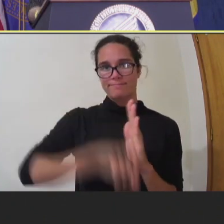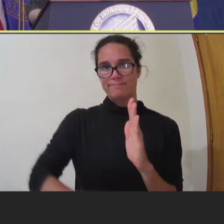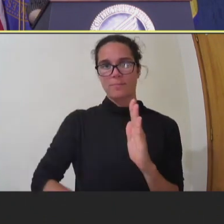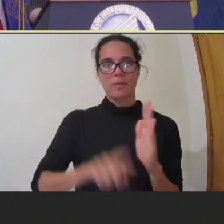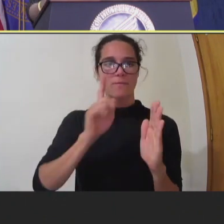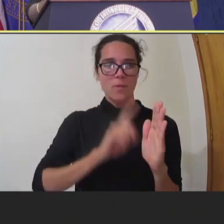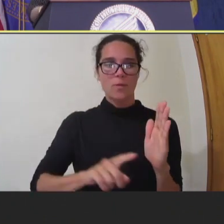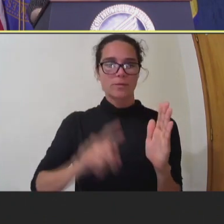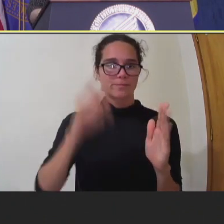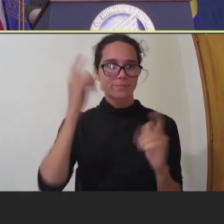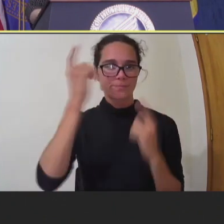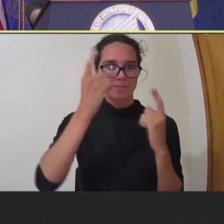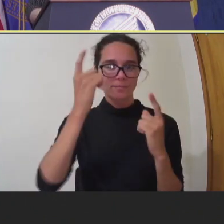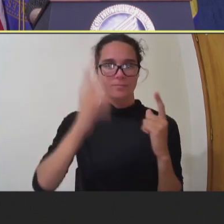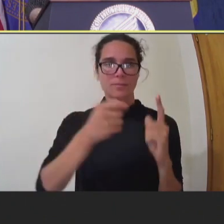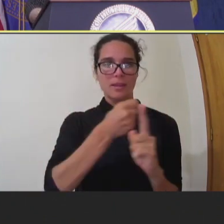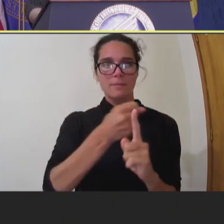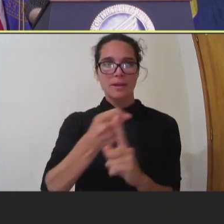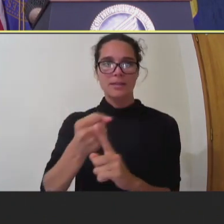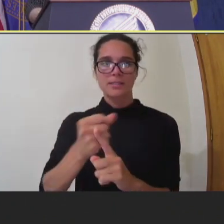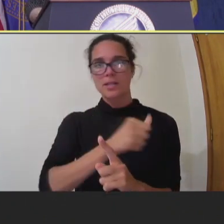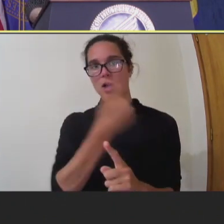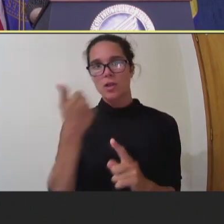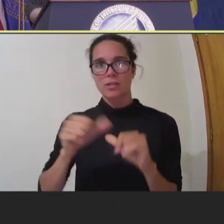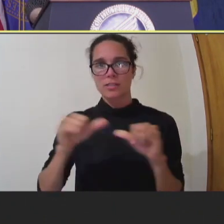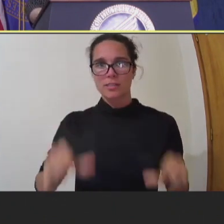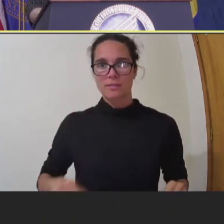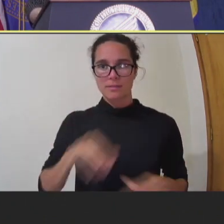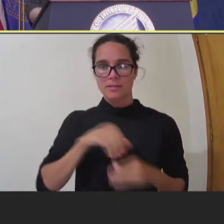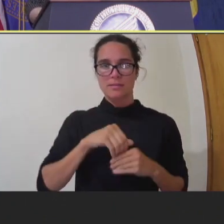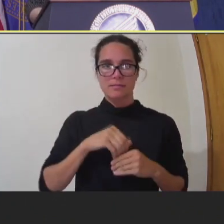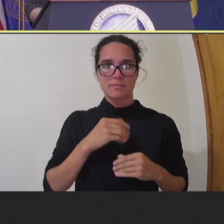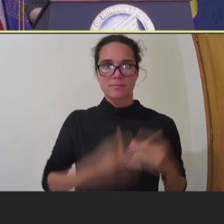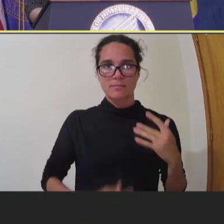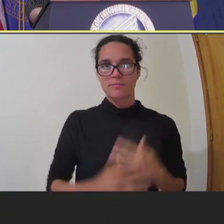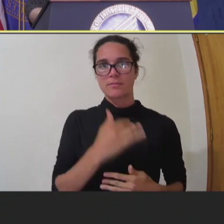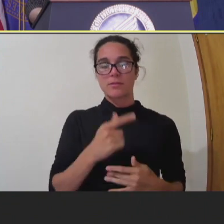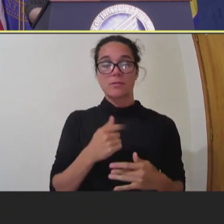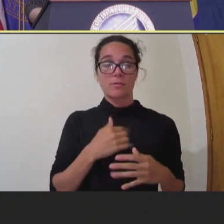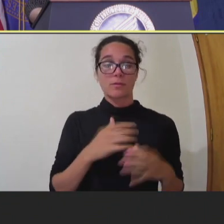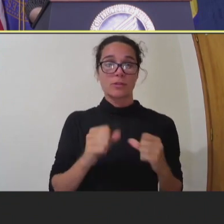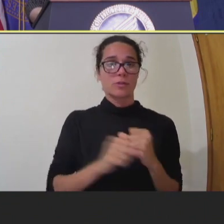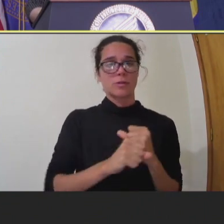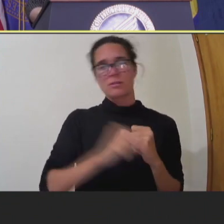systems and to do extensive safety studies, and we hope to take it to IND in the next few years